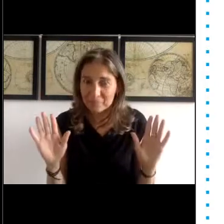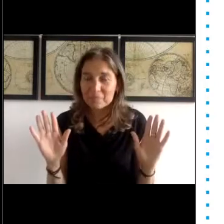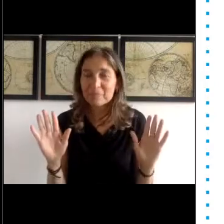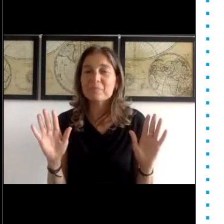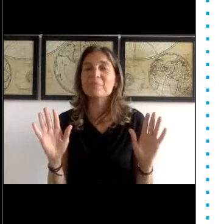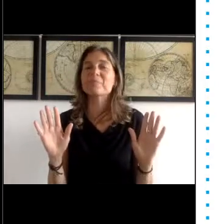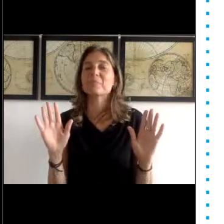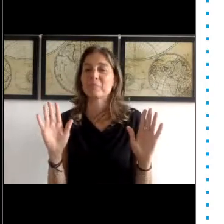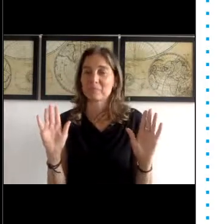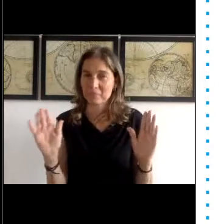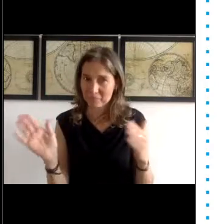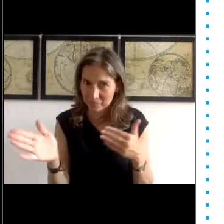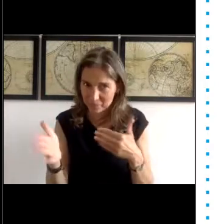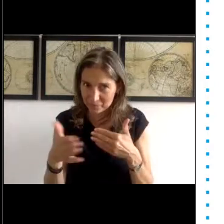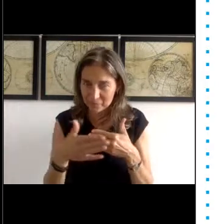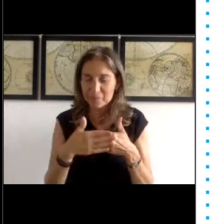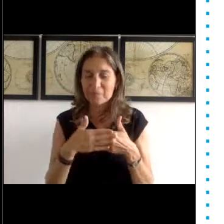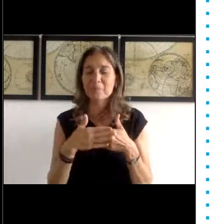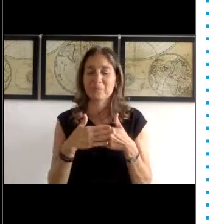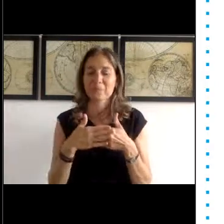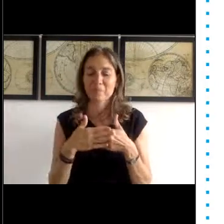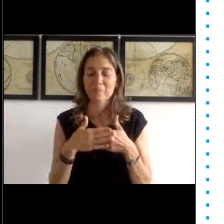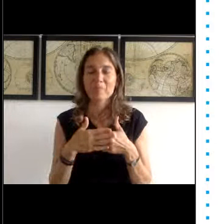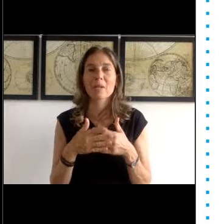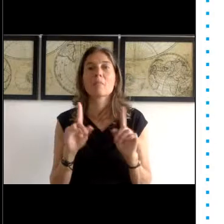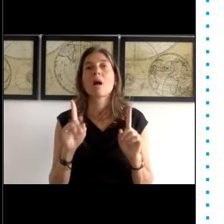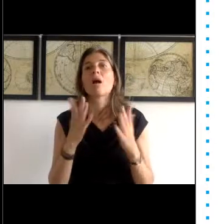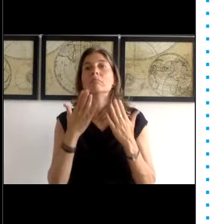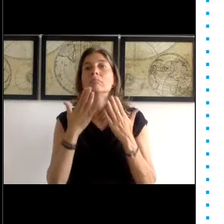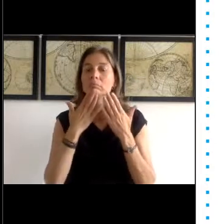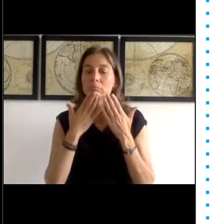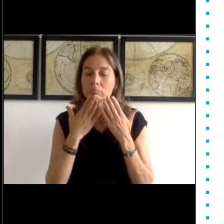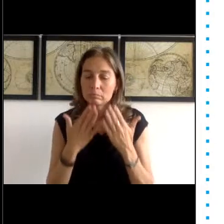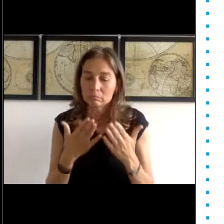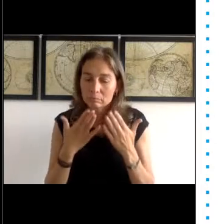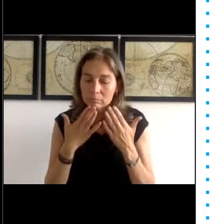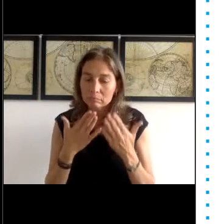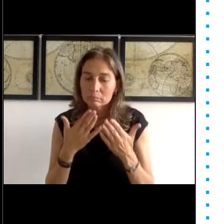It's not a full database list, but it's something you can start with.